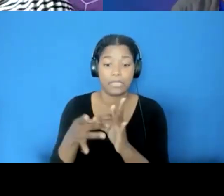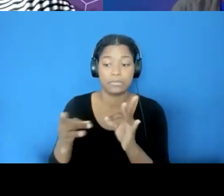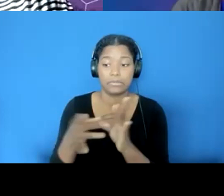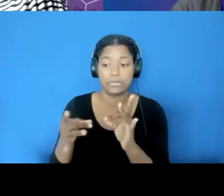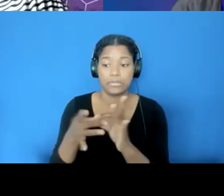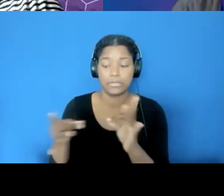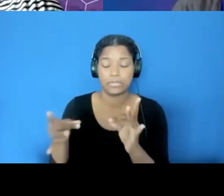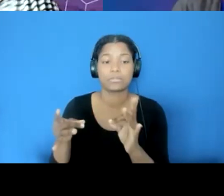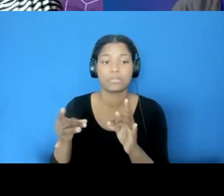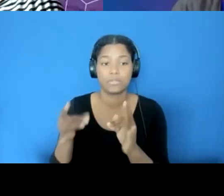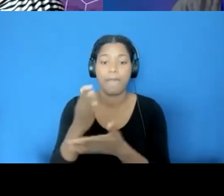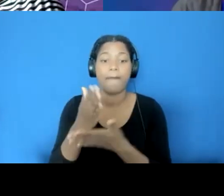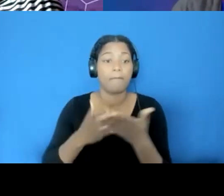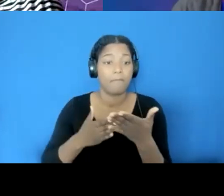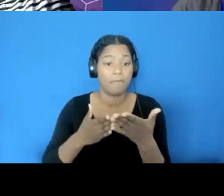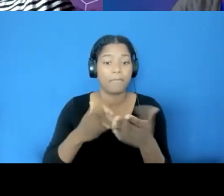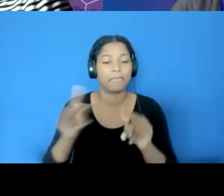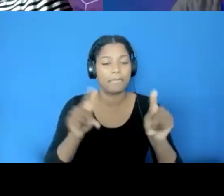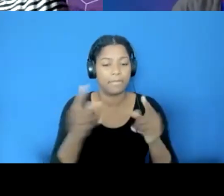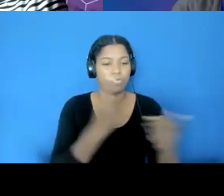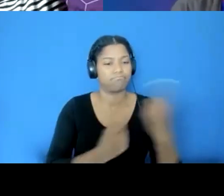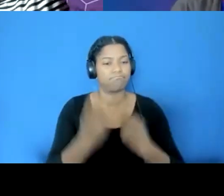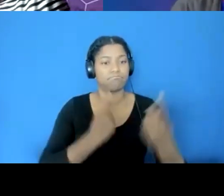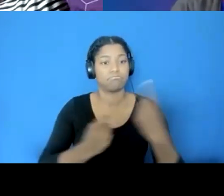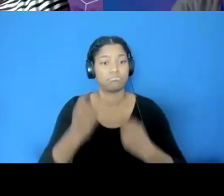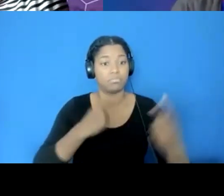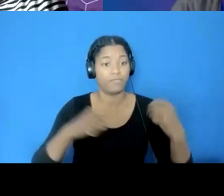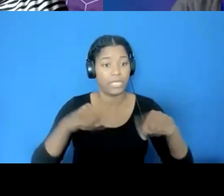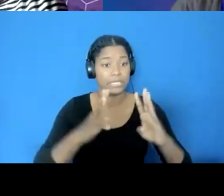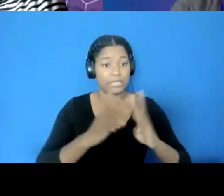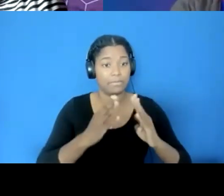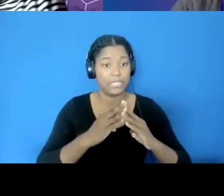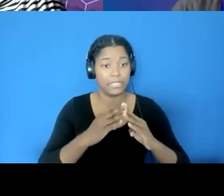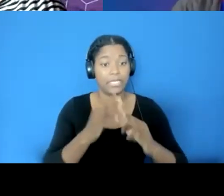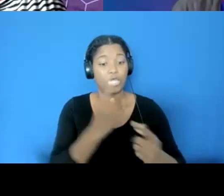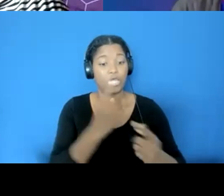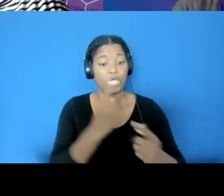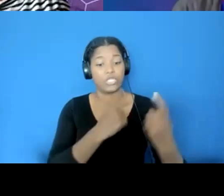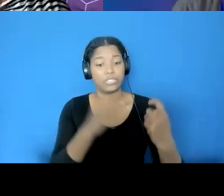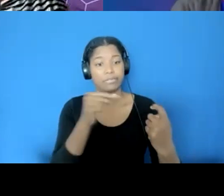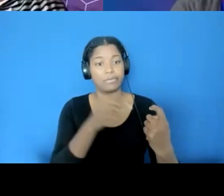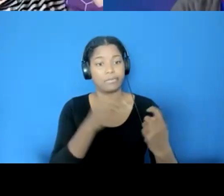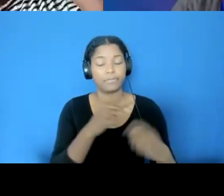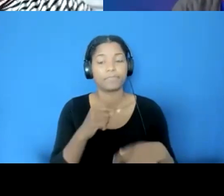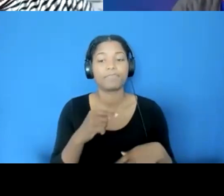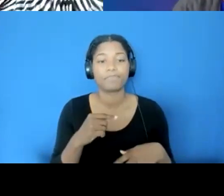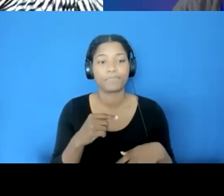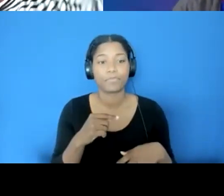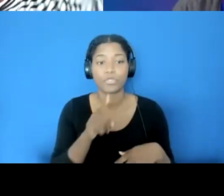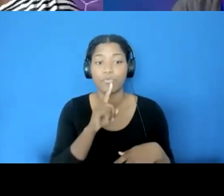Because a lot of the questions that were being asked in this session are very easily answered